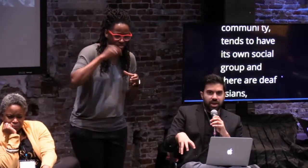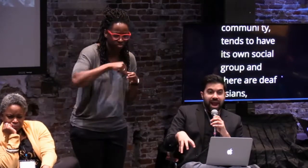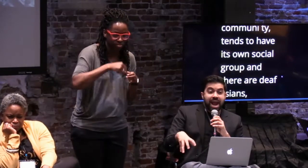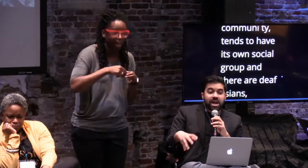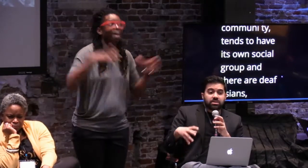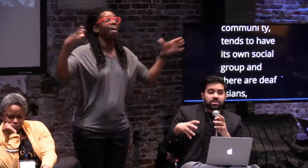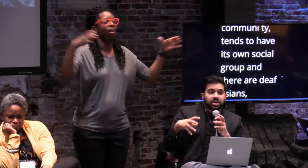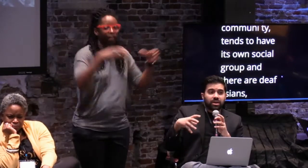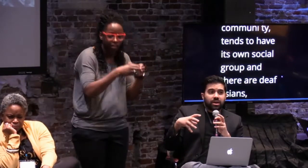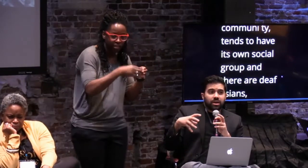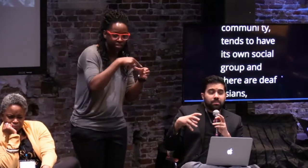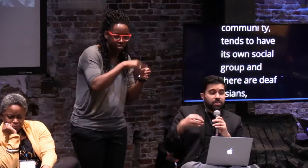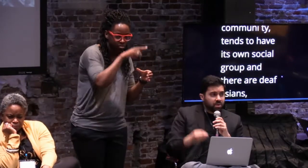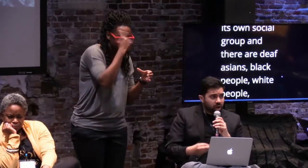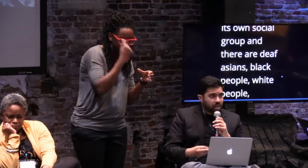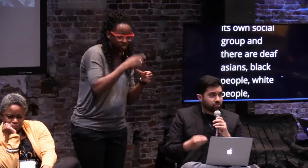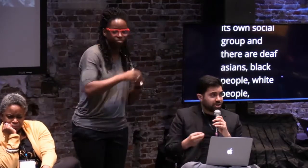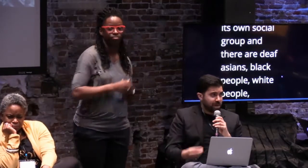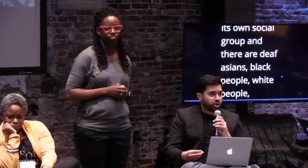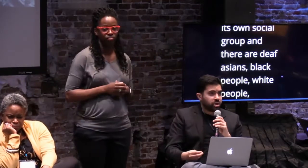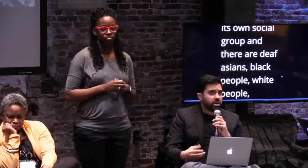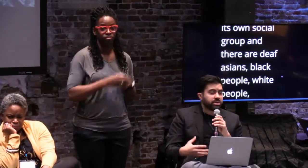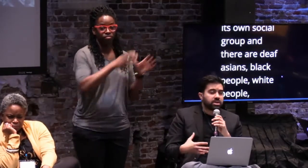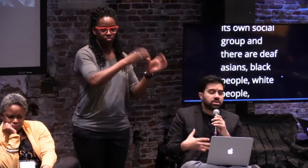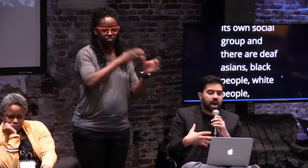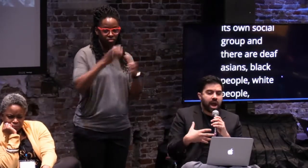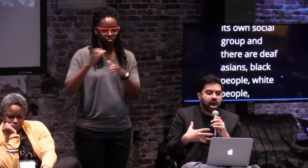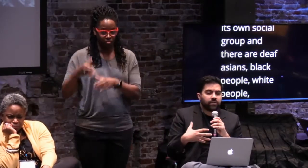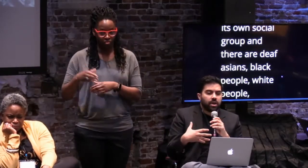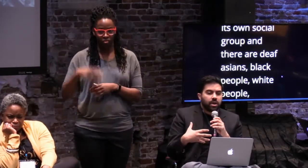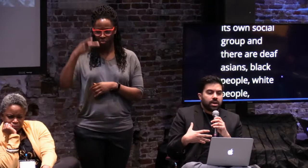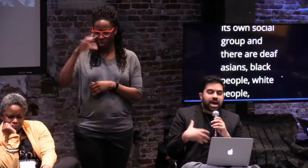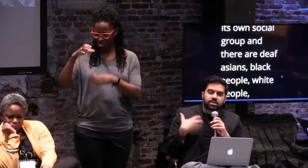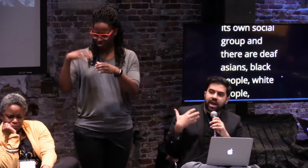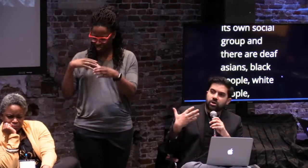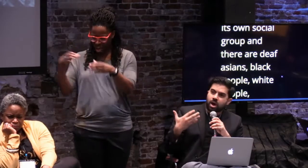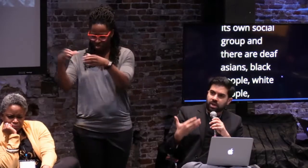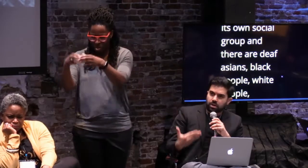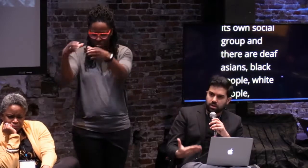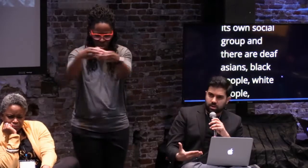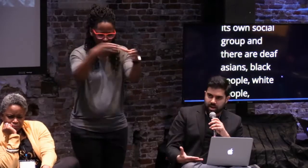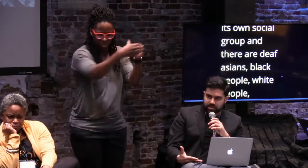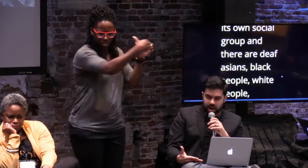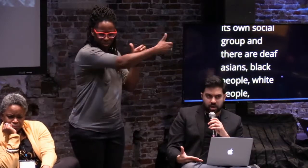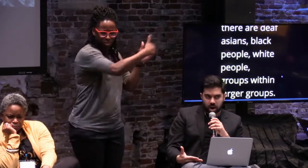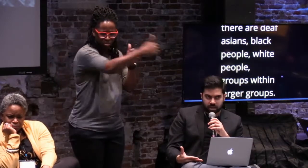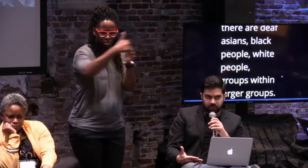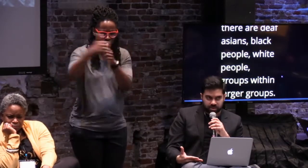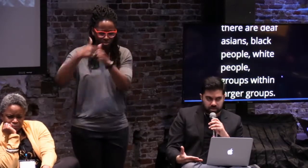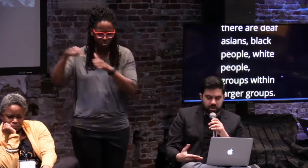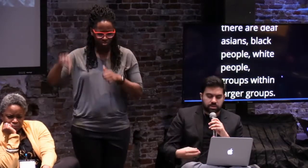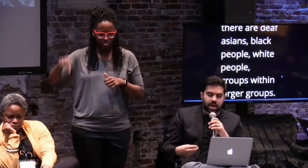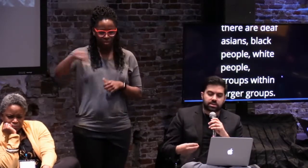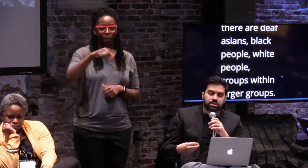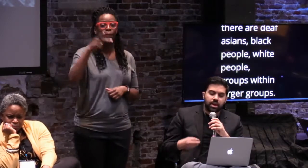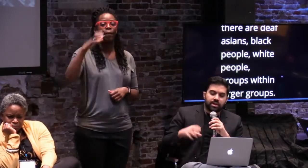People of color, especially, tend to have less economic facilities.